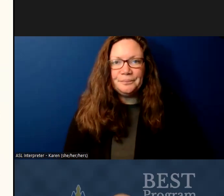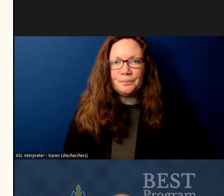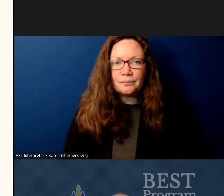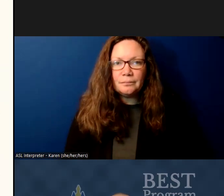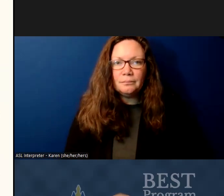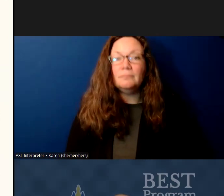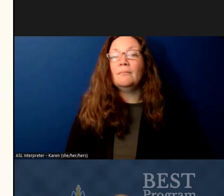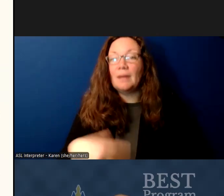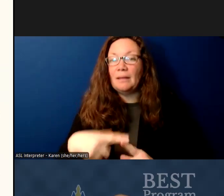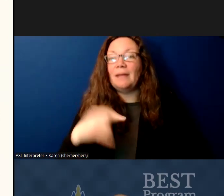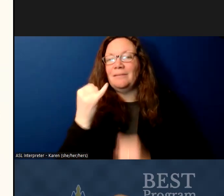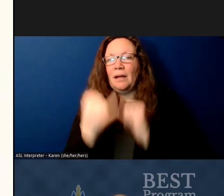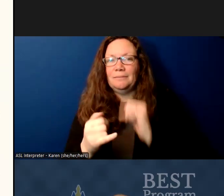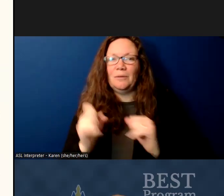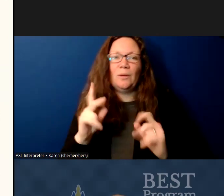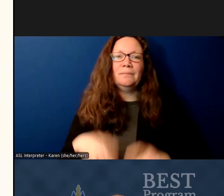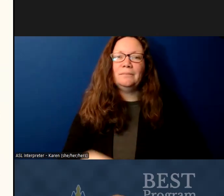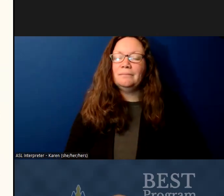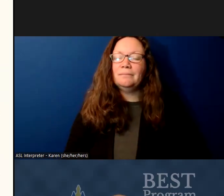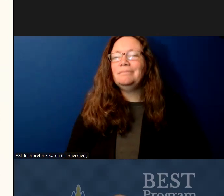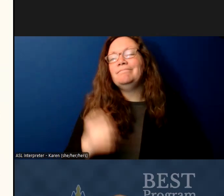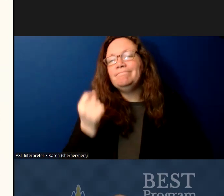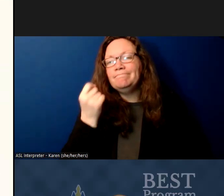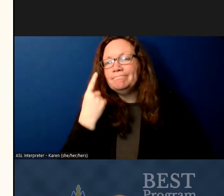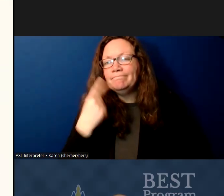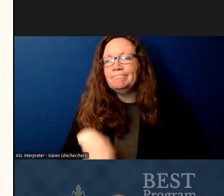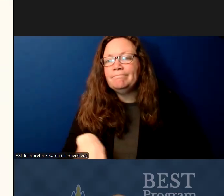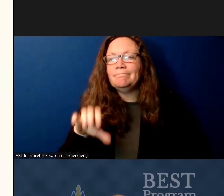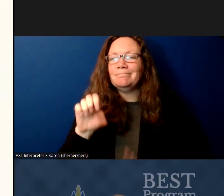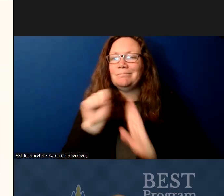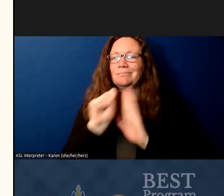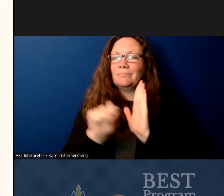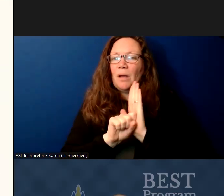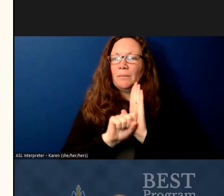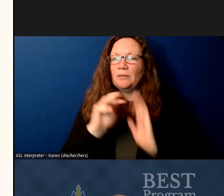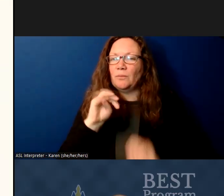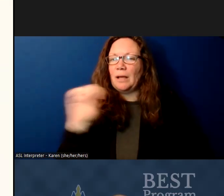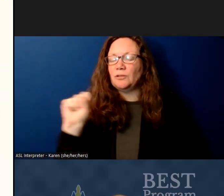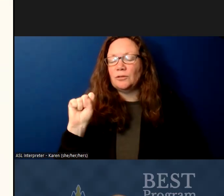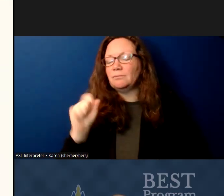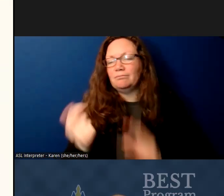The Commonwealth of Massachusetts prohibits the use of generative artificial intelligence, AI recording, or transcription tools.